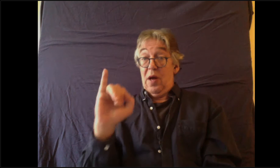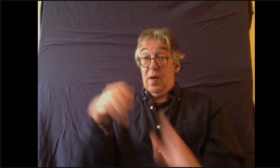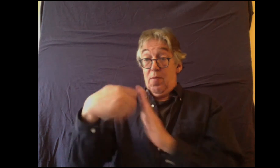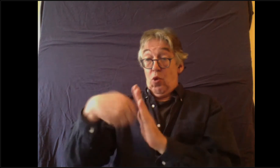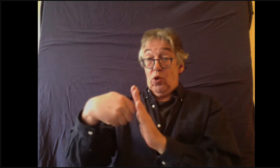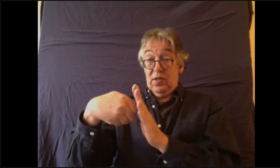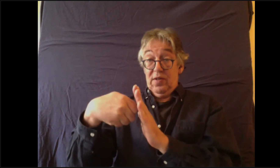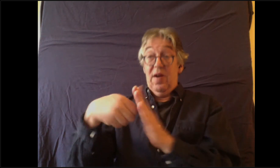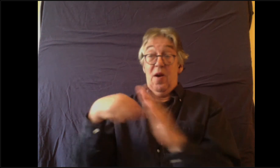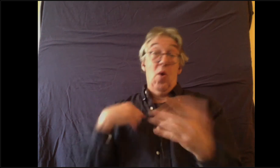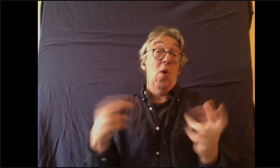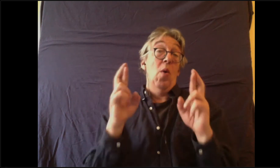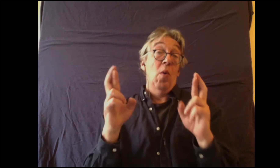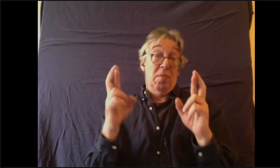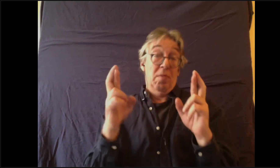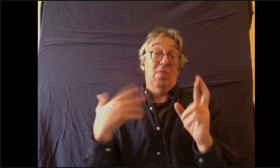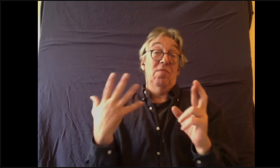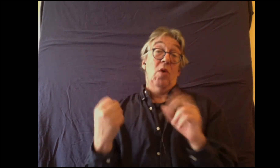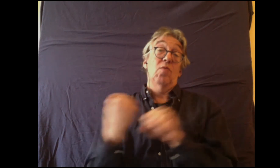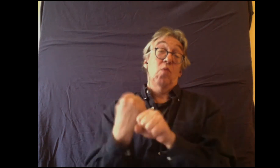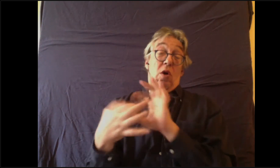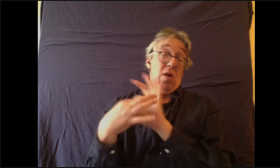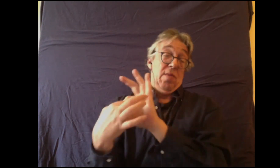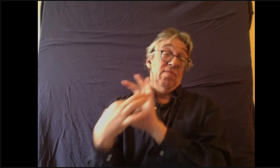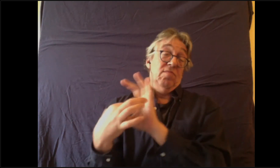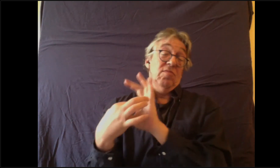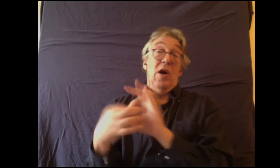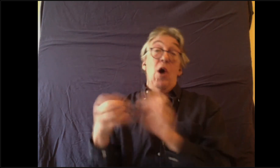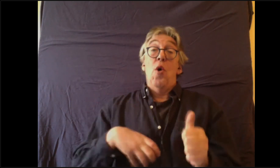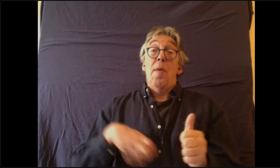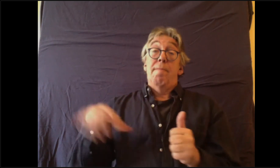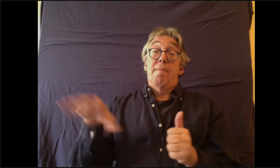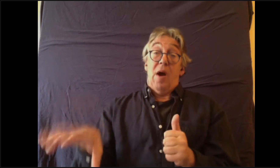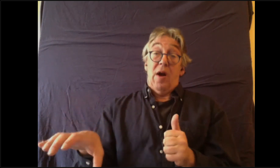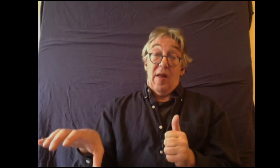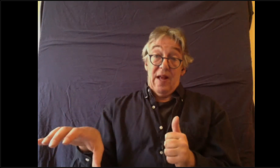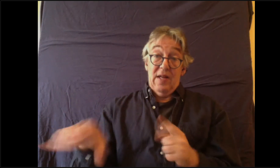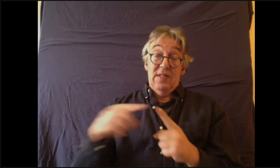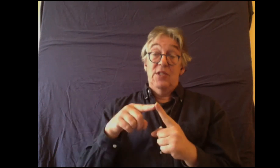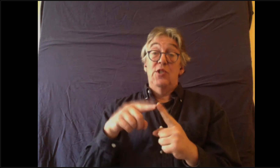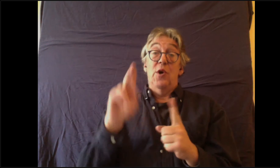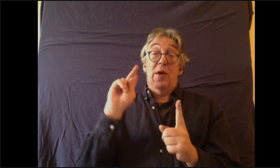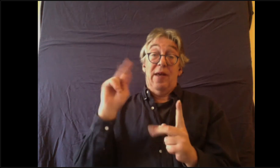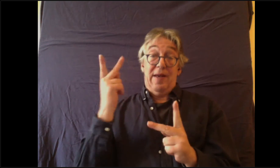with DPOs in Bangladesh and Kenya on that particular activity.